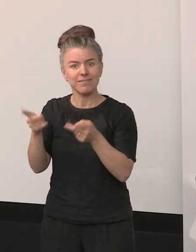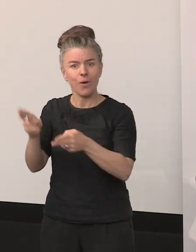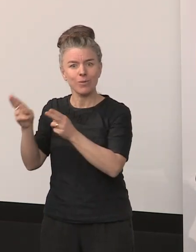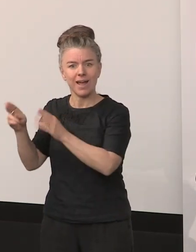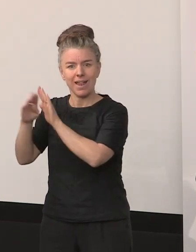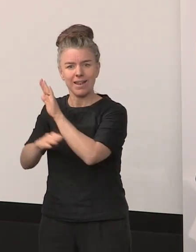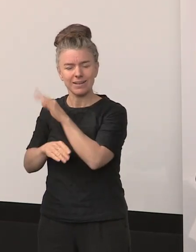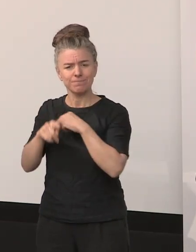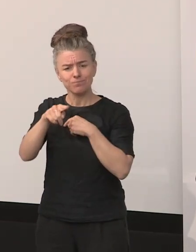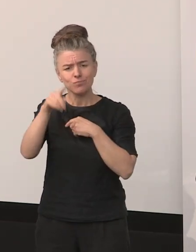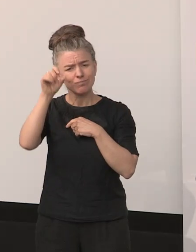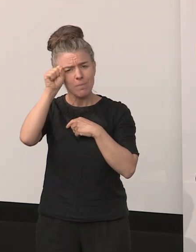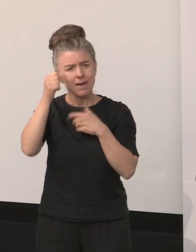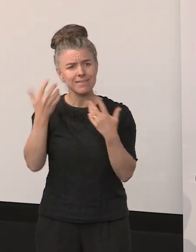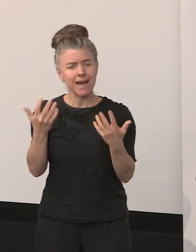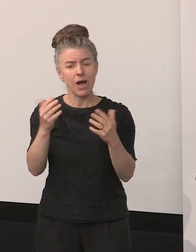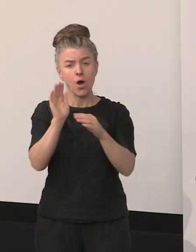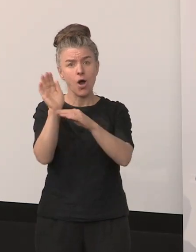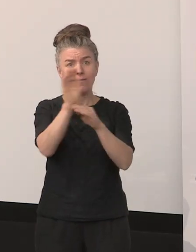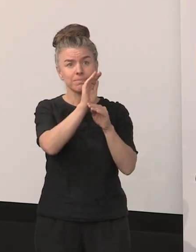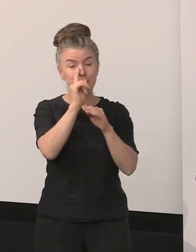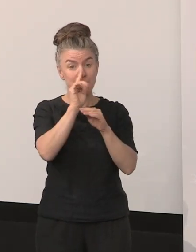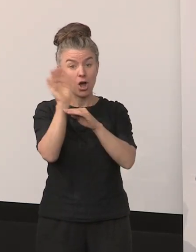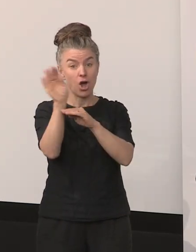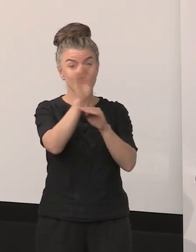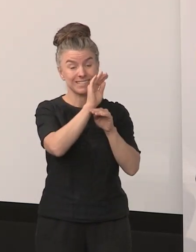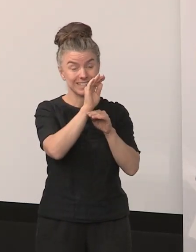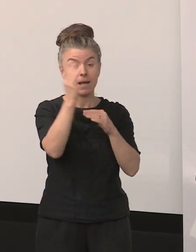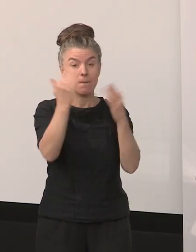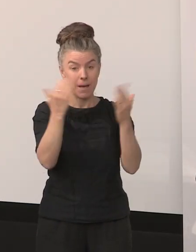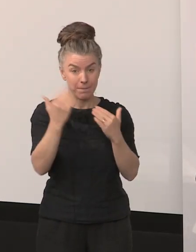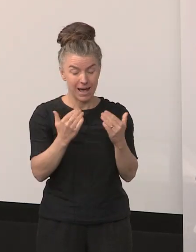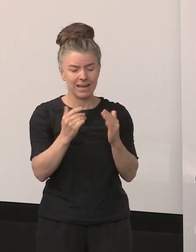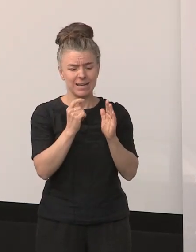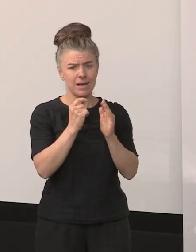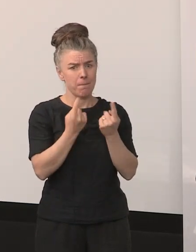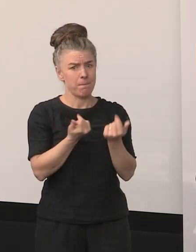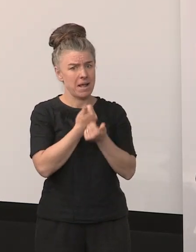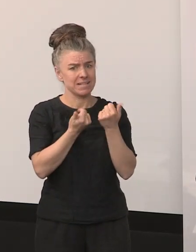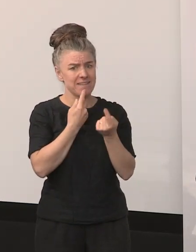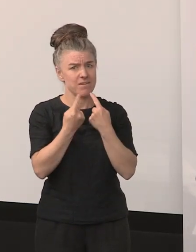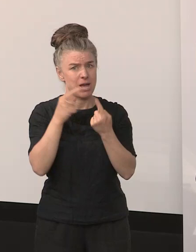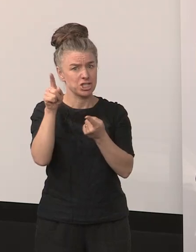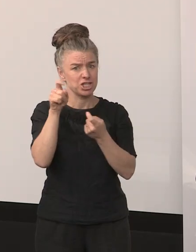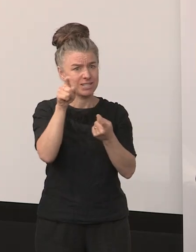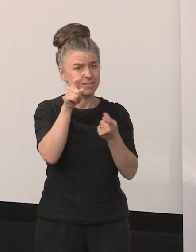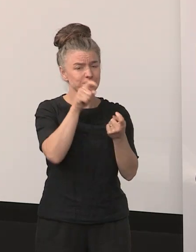pretty sure that's on the all-of-government website. You'll recall now everyone is going into quarantine and